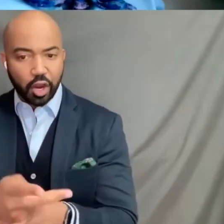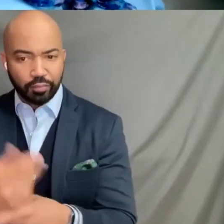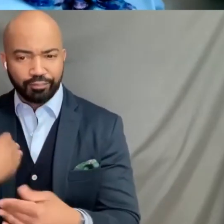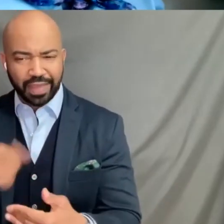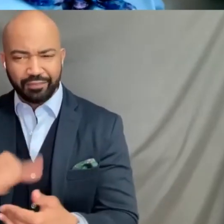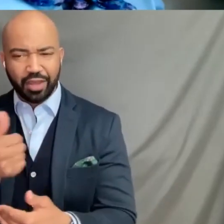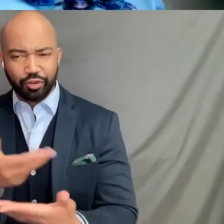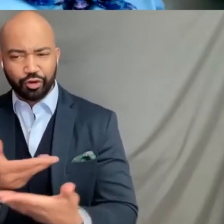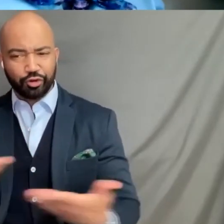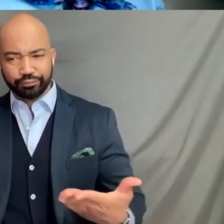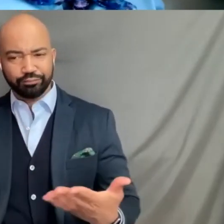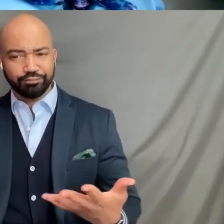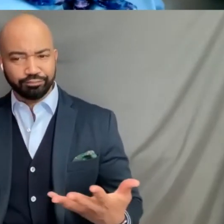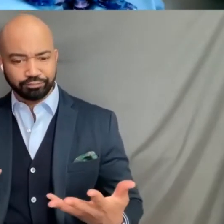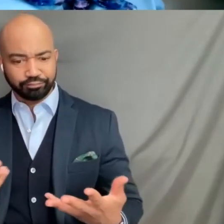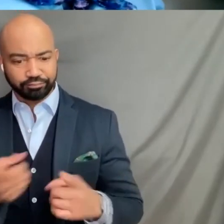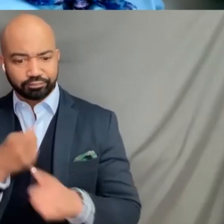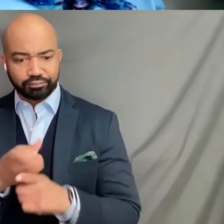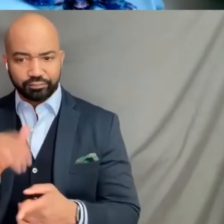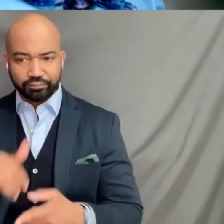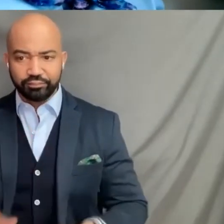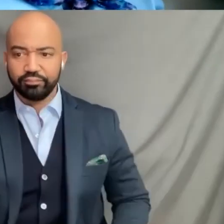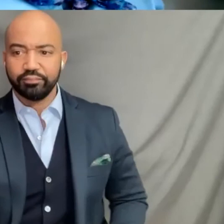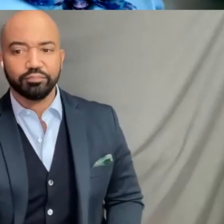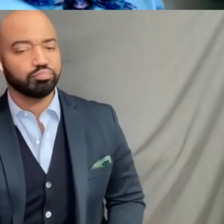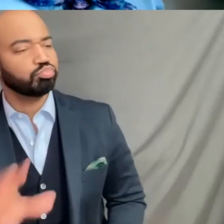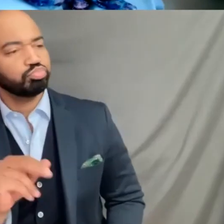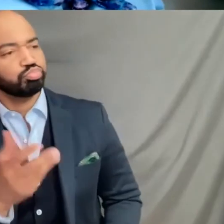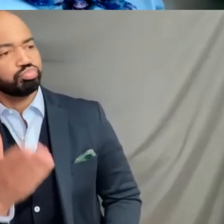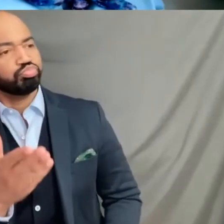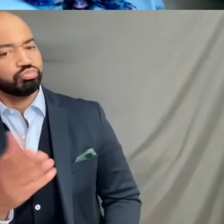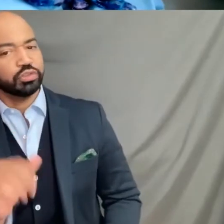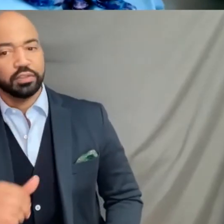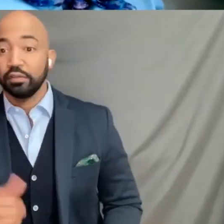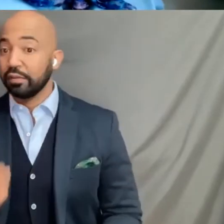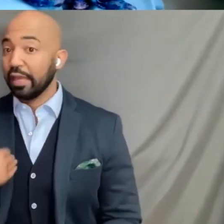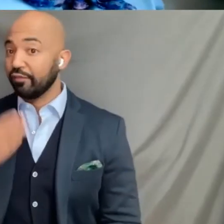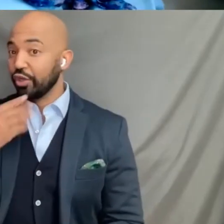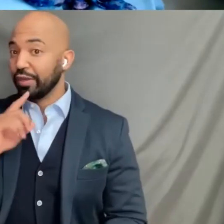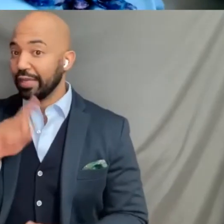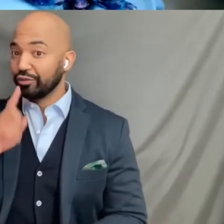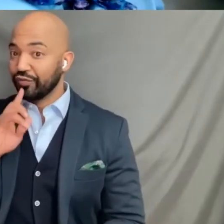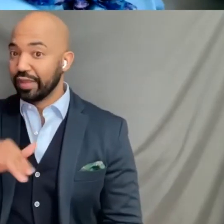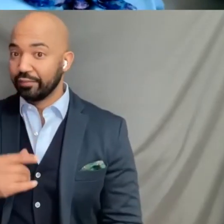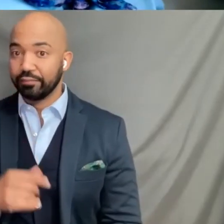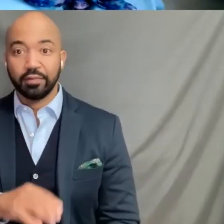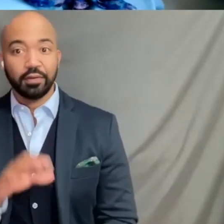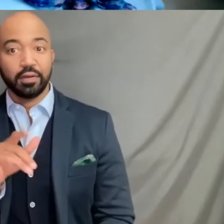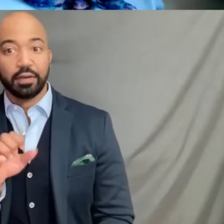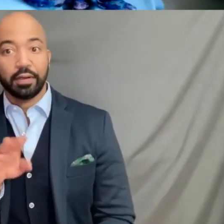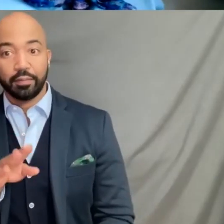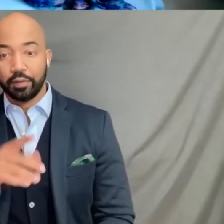Loree, would you like to answer that or do you? No, I'm gonna let you do that. You got a good one for that one. Caleb would you do me a favor and reread the question